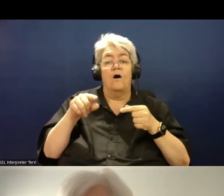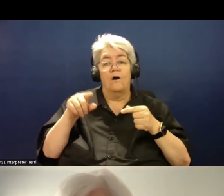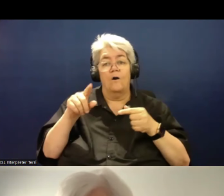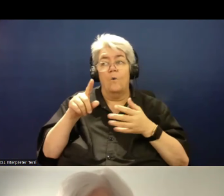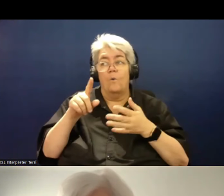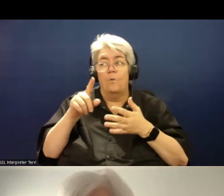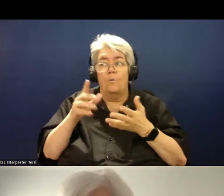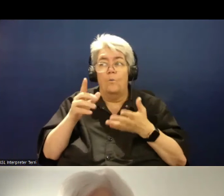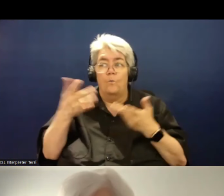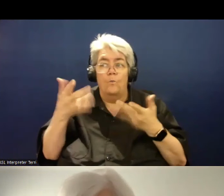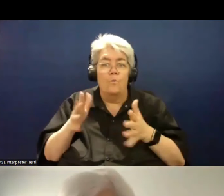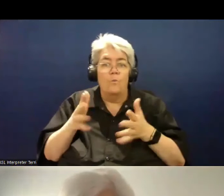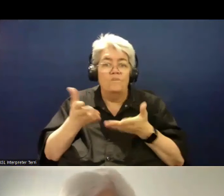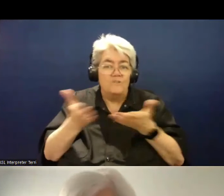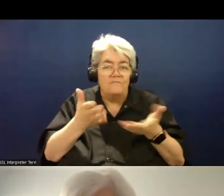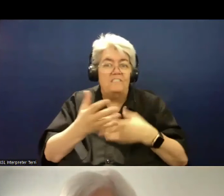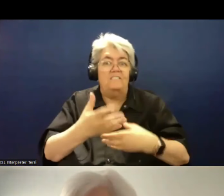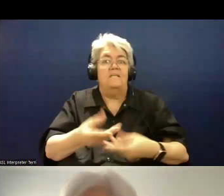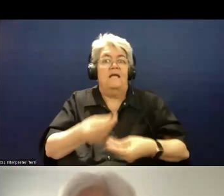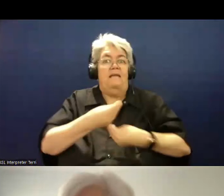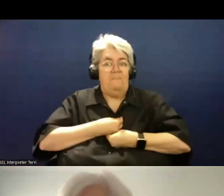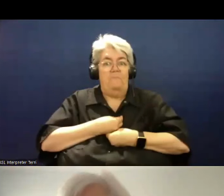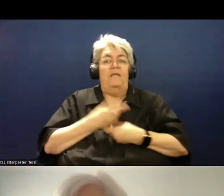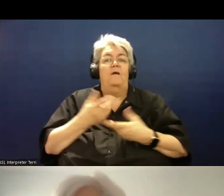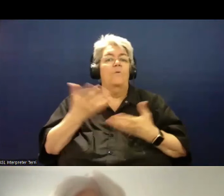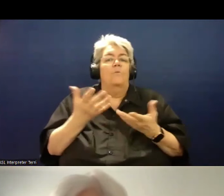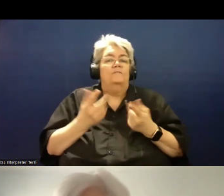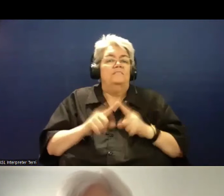A DIFFERENCE IN CRISIS SERVICES. ANOTHER ONE IS MAKING RELATIVES.